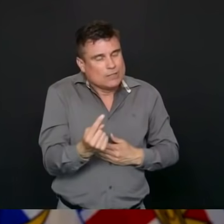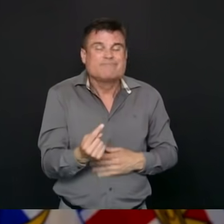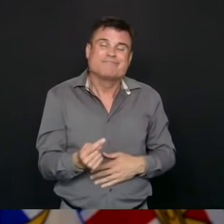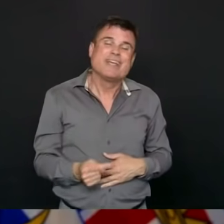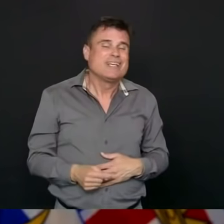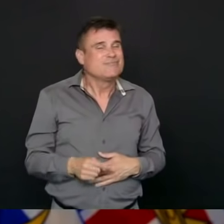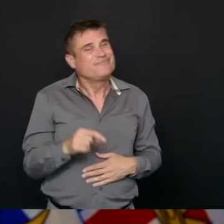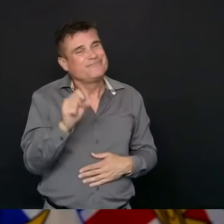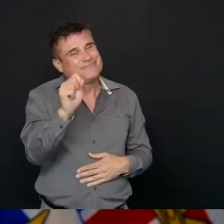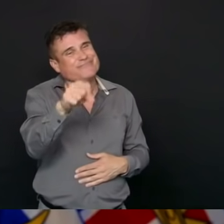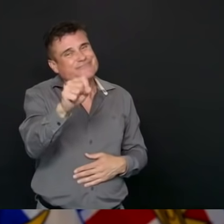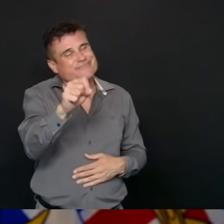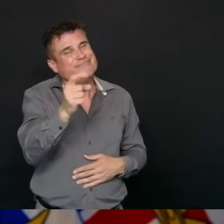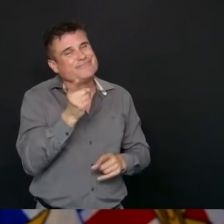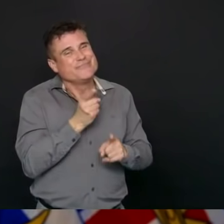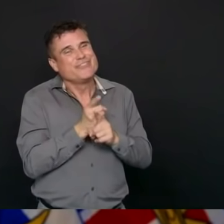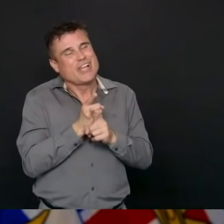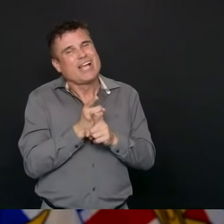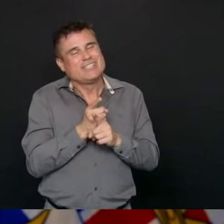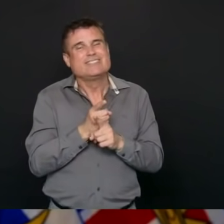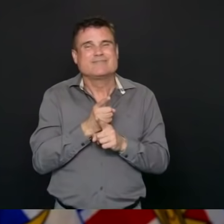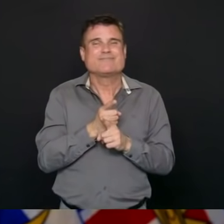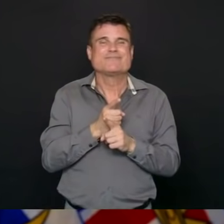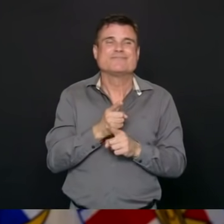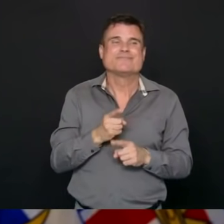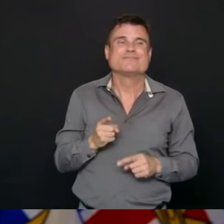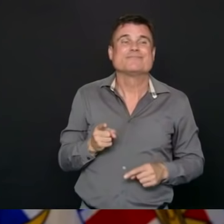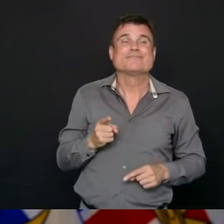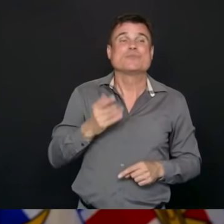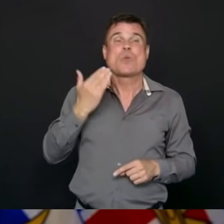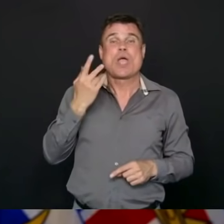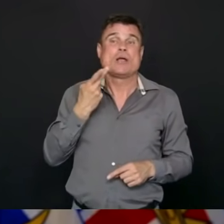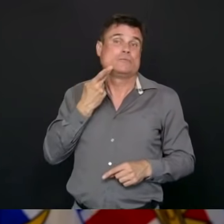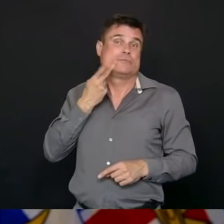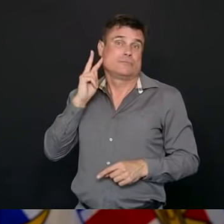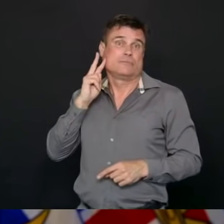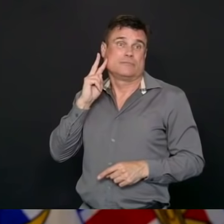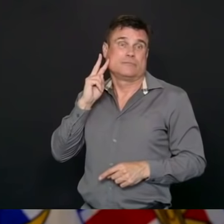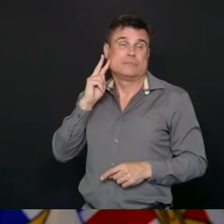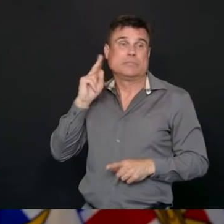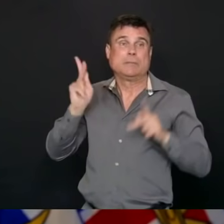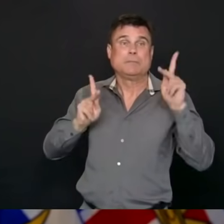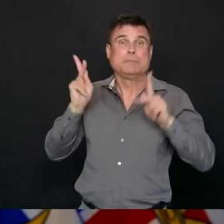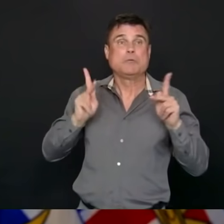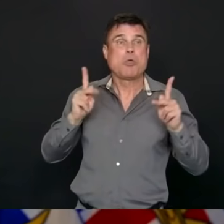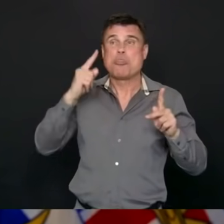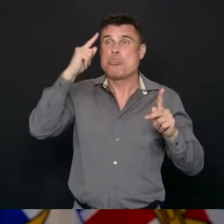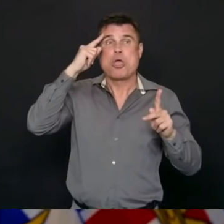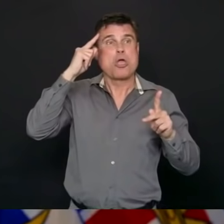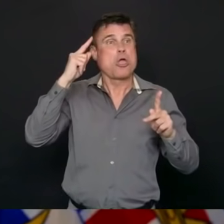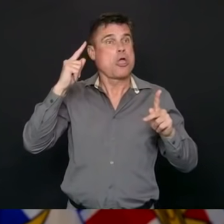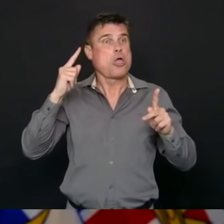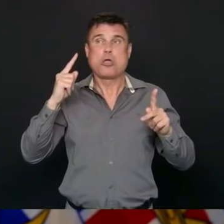I think we are all eager to think we are through the phase. We had 33 new cases today, some of them